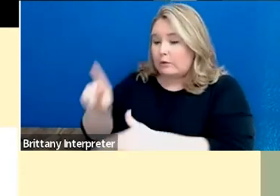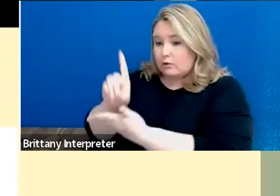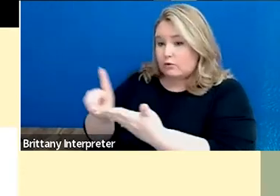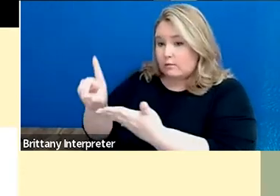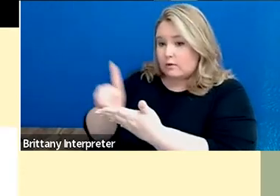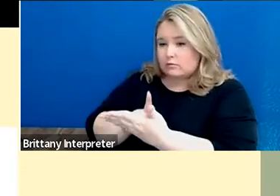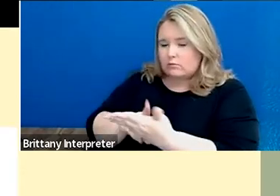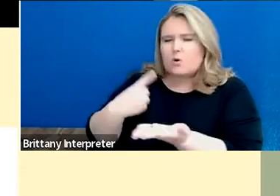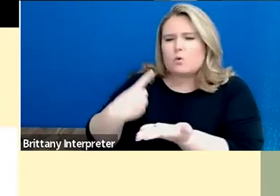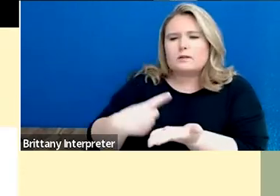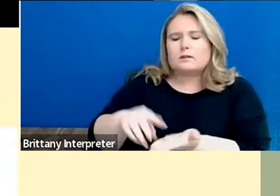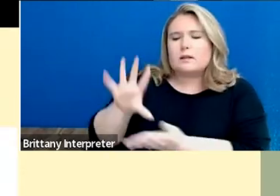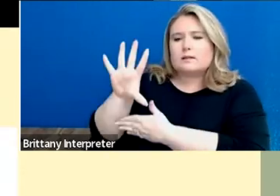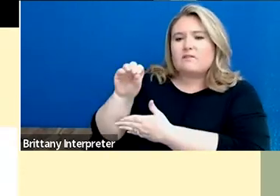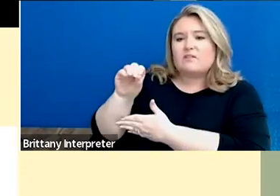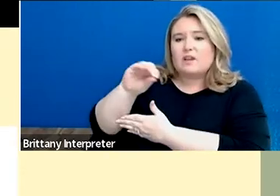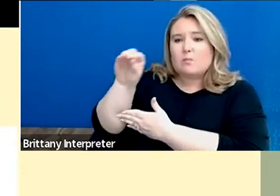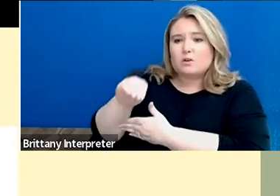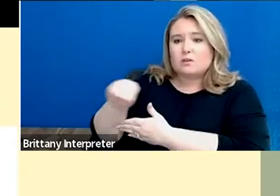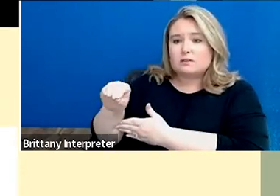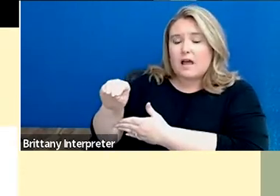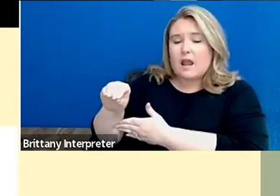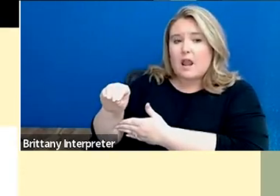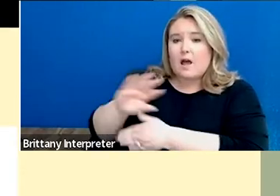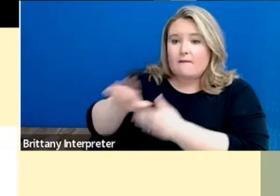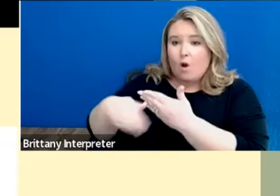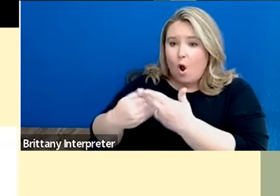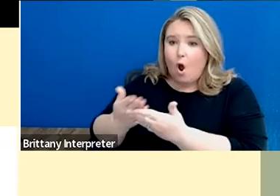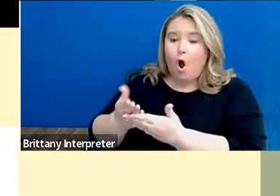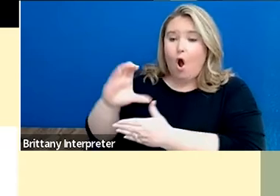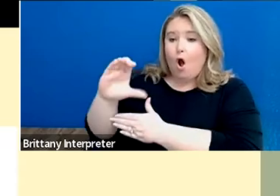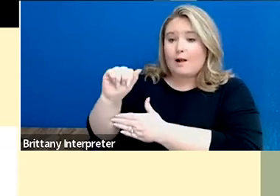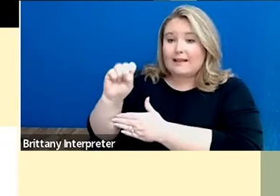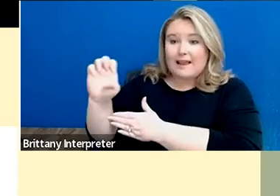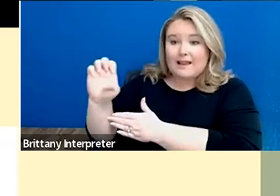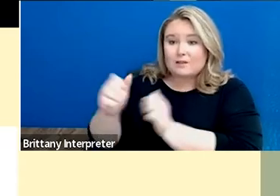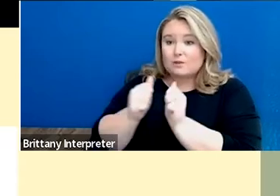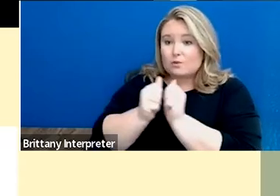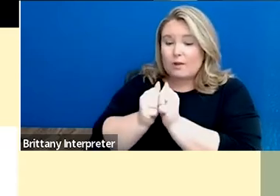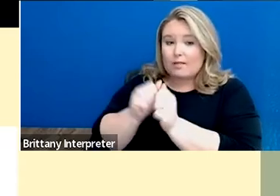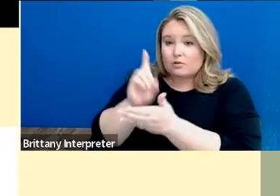filed with HUD were disability discrimination, which a lot of people didn't know.